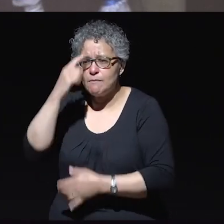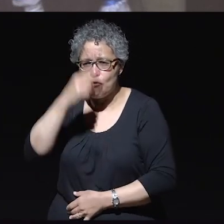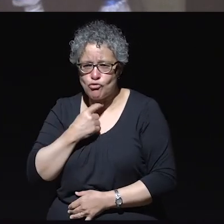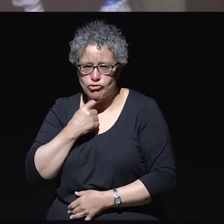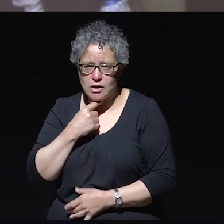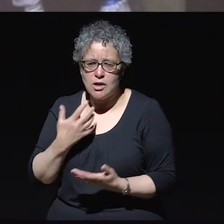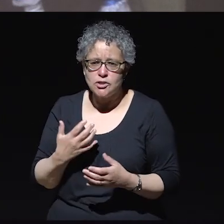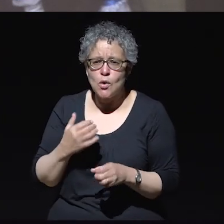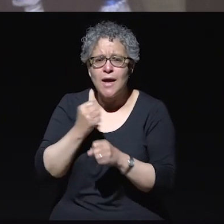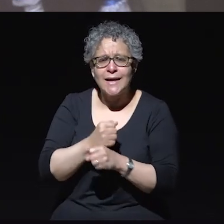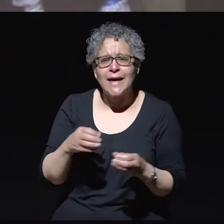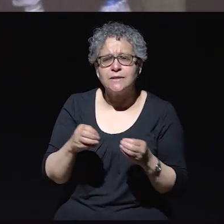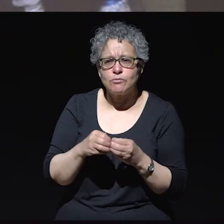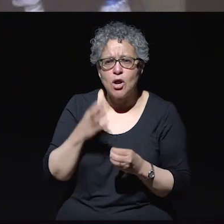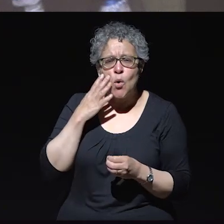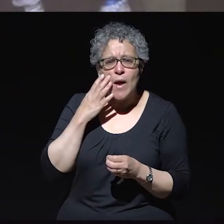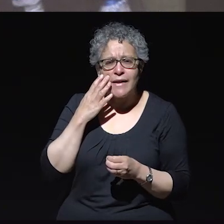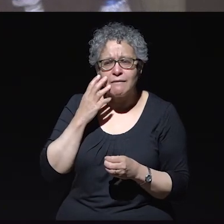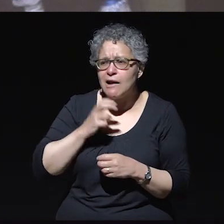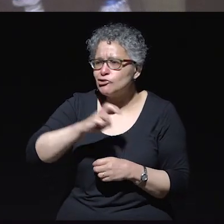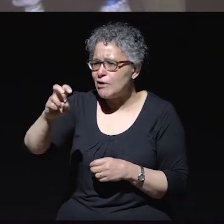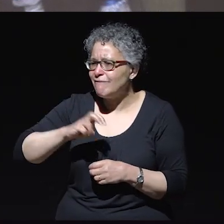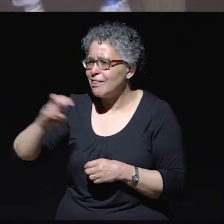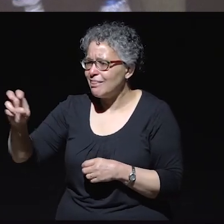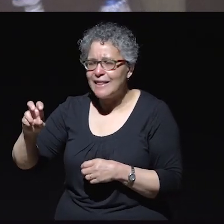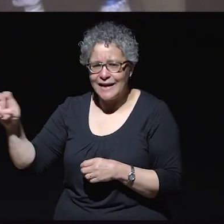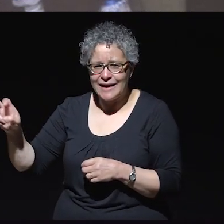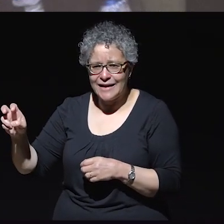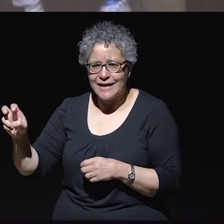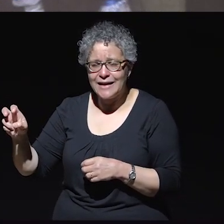when he was traveling around outside Bath? Well, one of the things we absolutely know he went to see